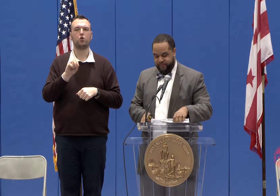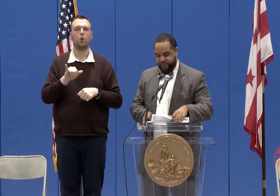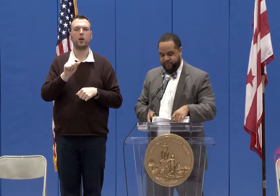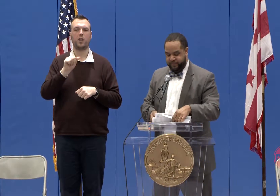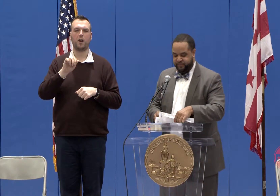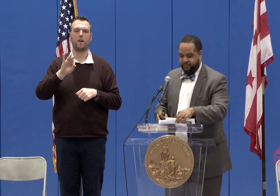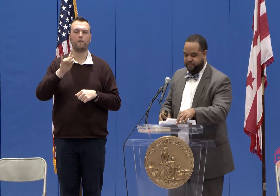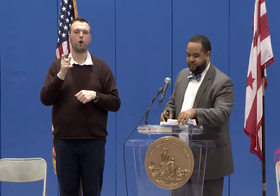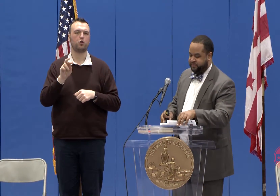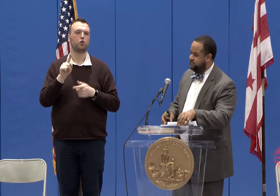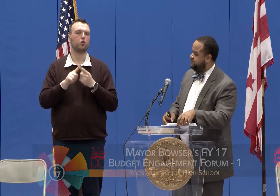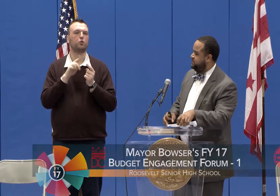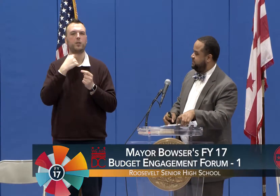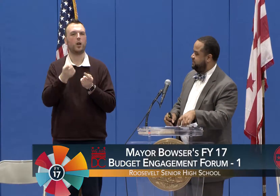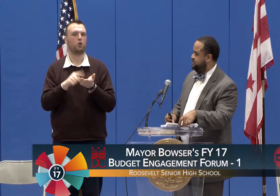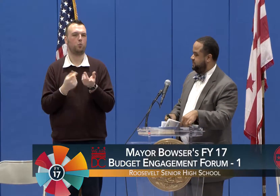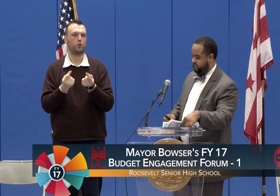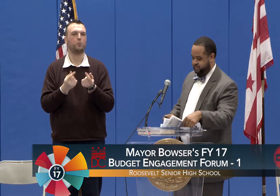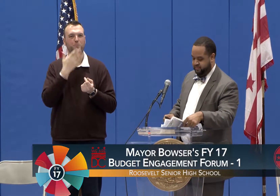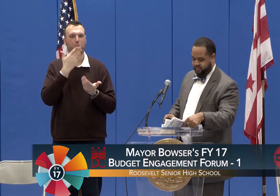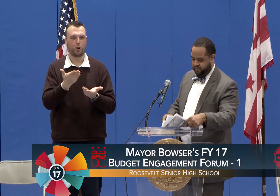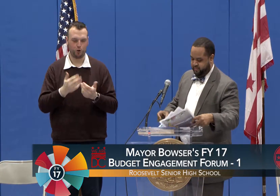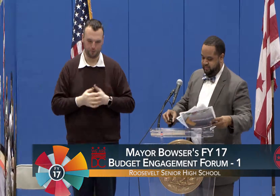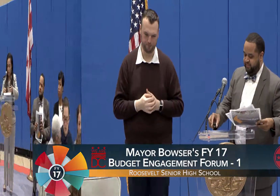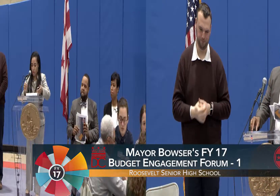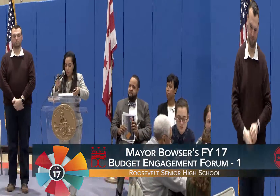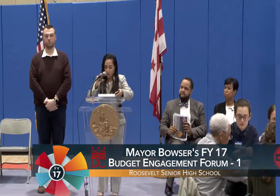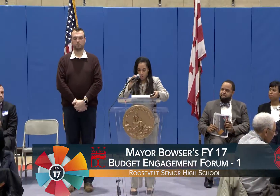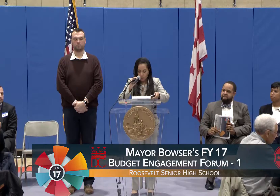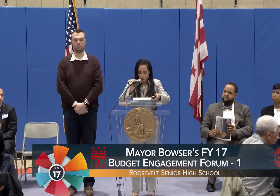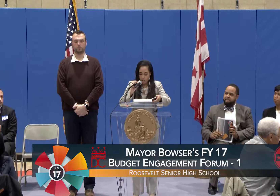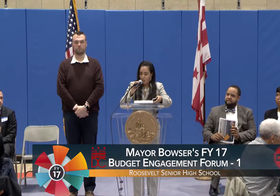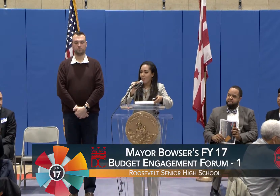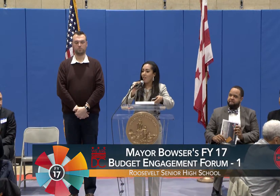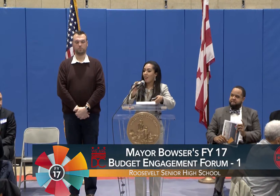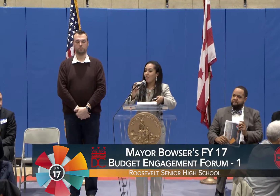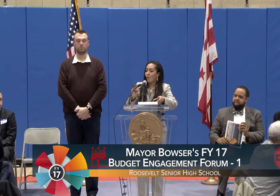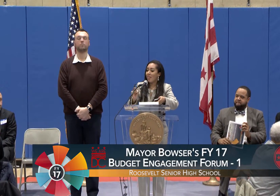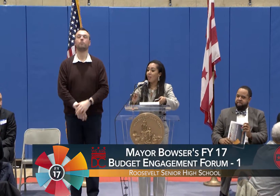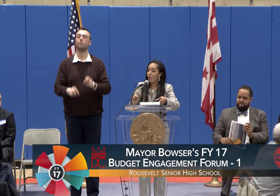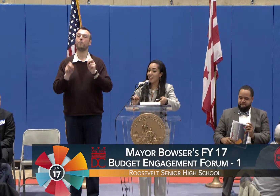THANK YOU. >> ALL RIGHT, EVERYONE, HELLO